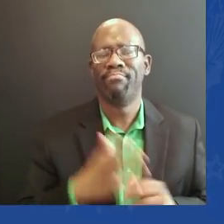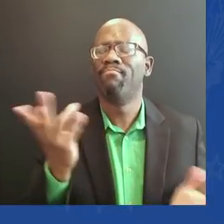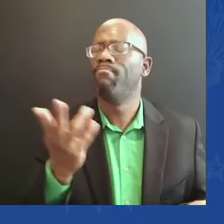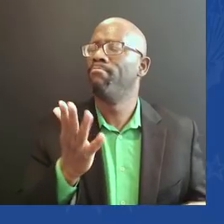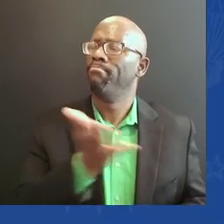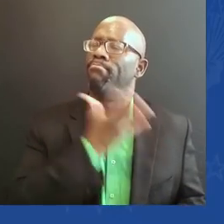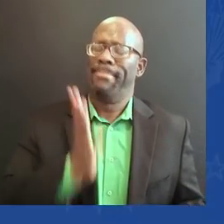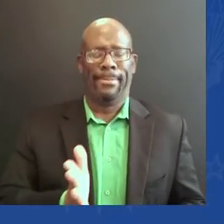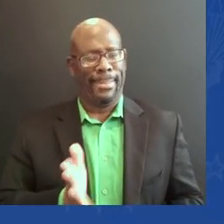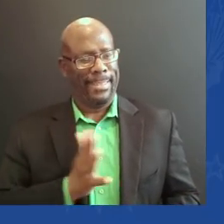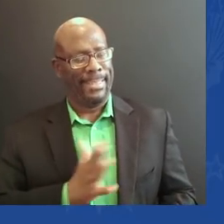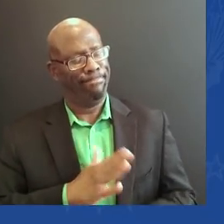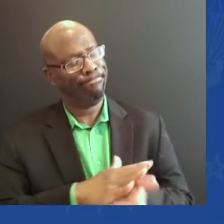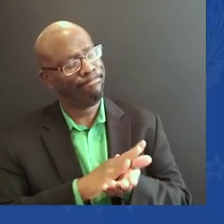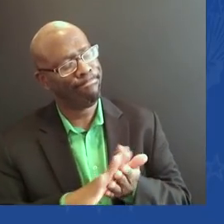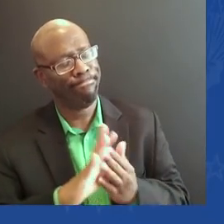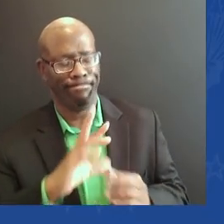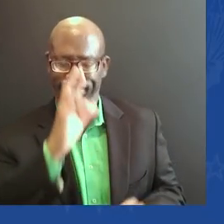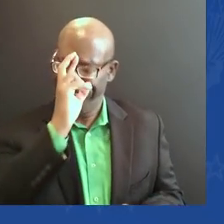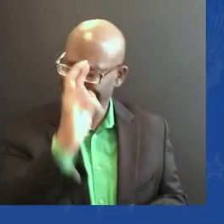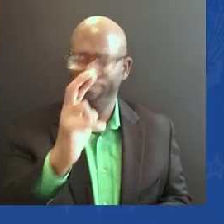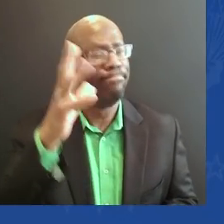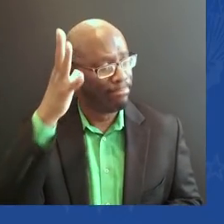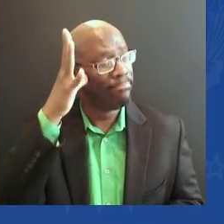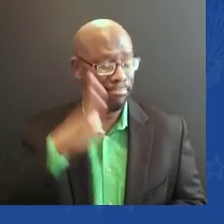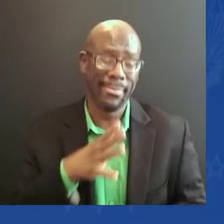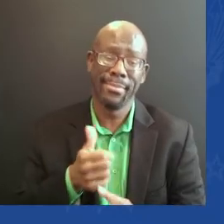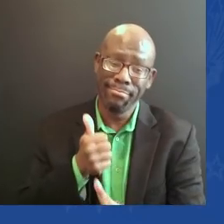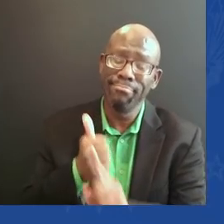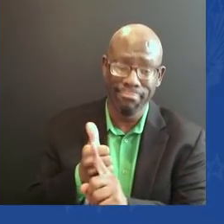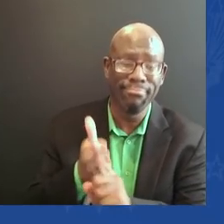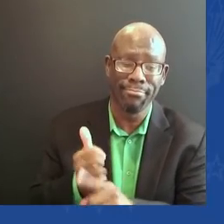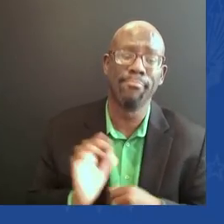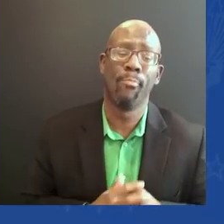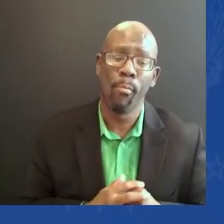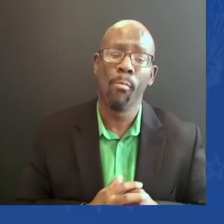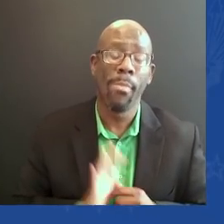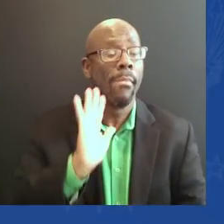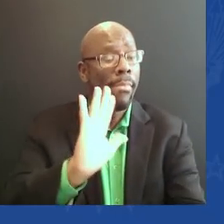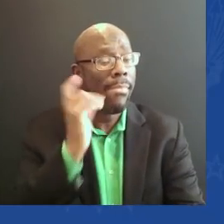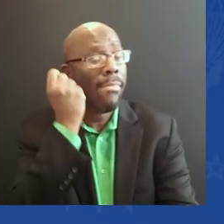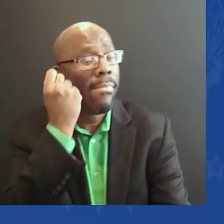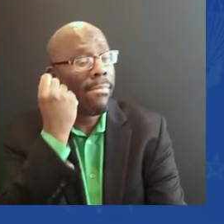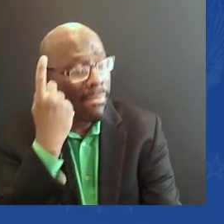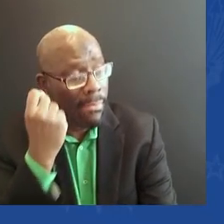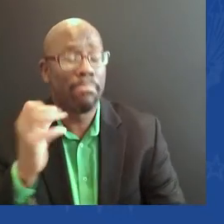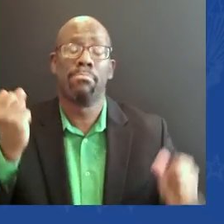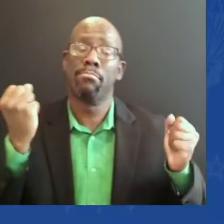there were an awful lot of people who -- and many of you -- I'm not -- I'm not putting you in this position; I apologize --